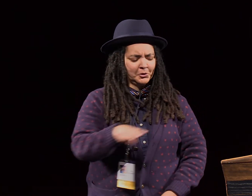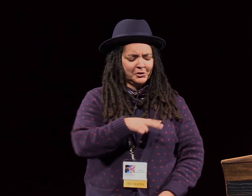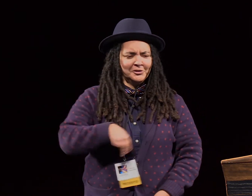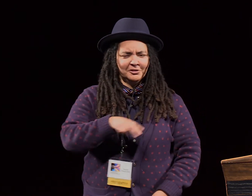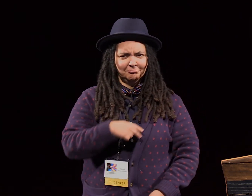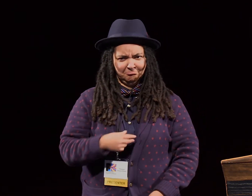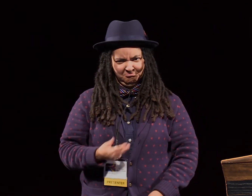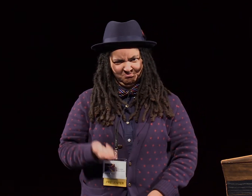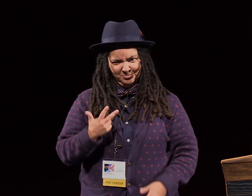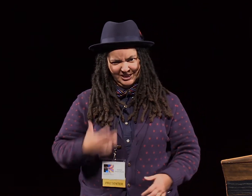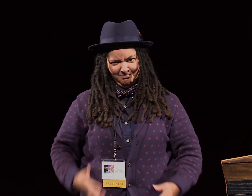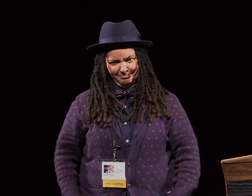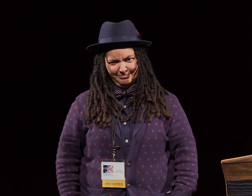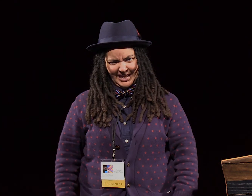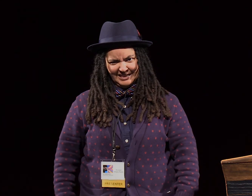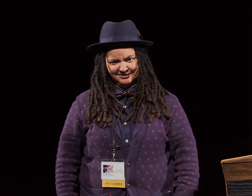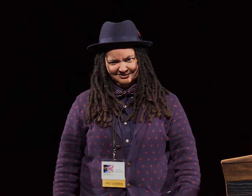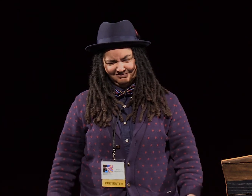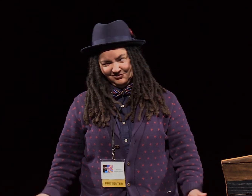And all of us are kind of like, "What?"